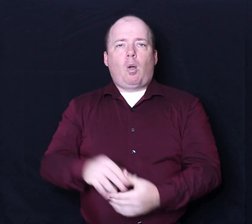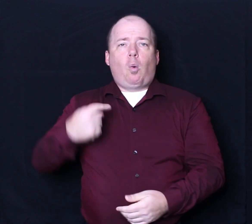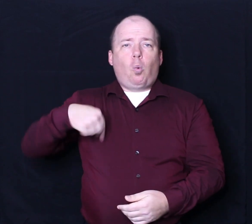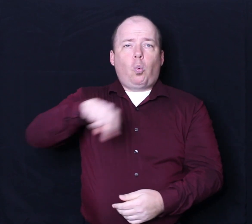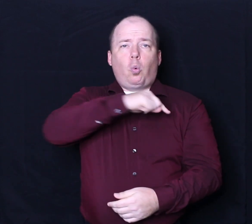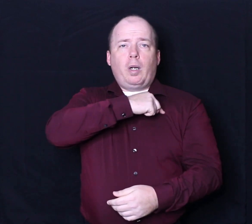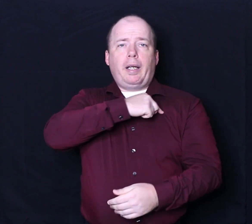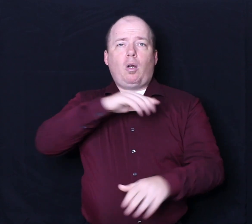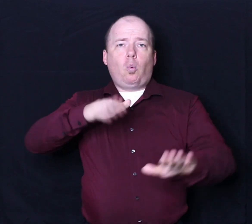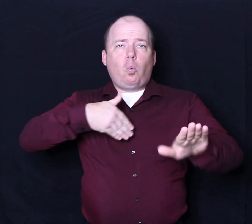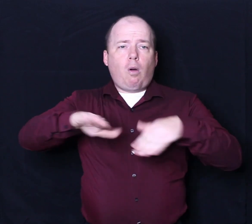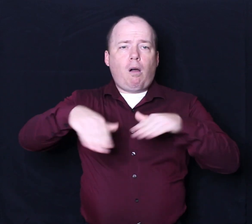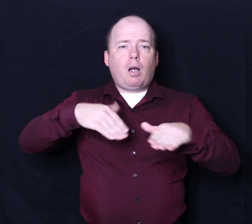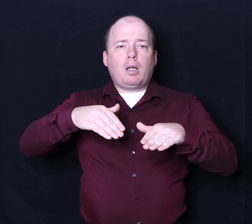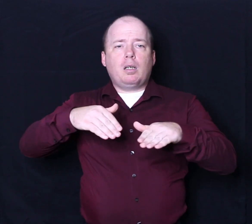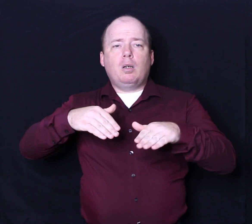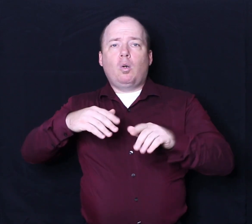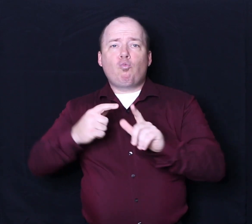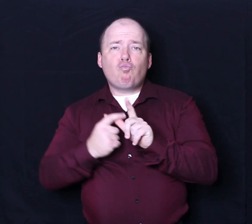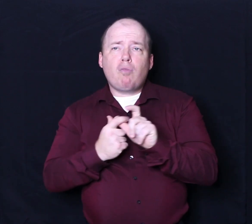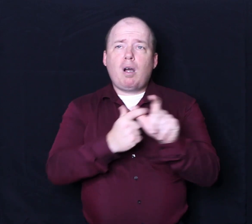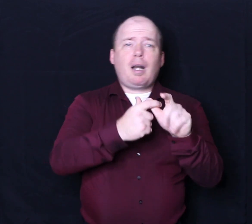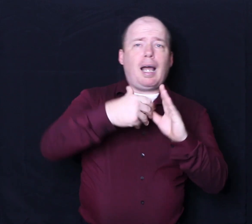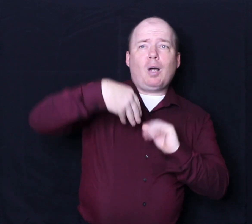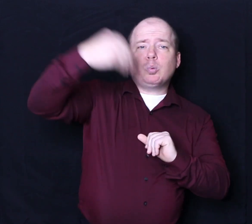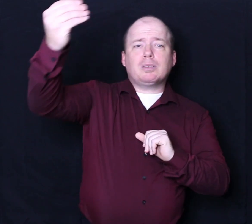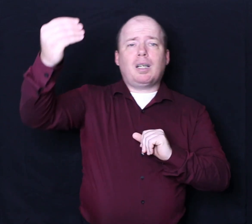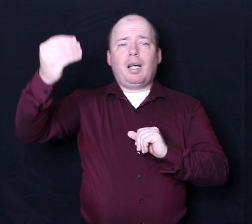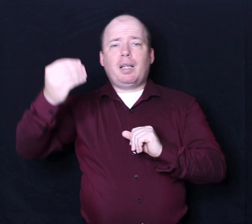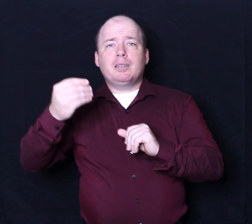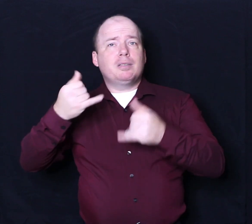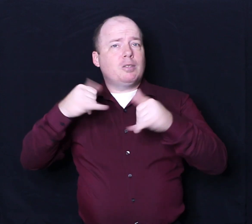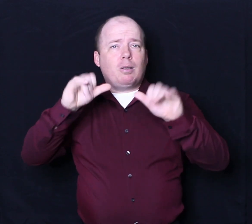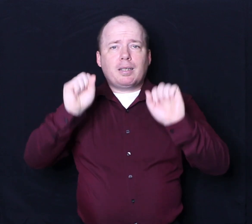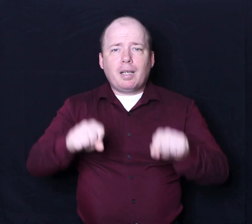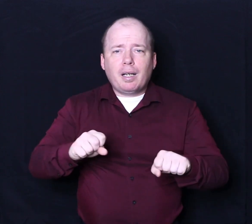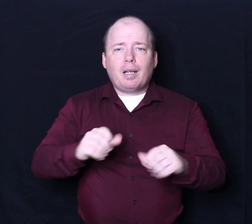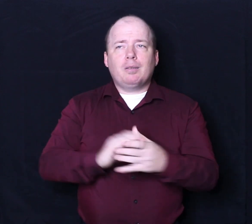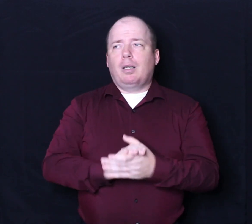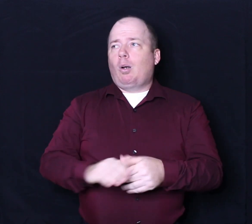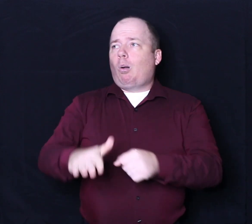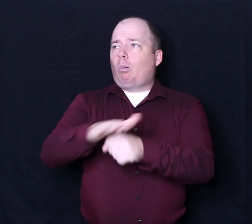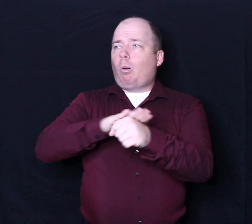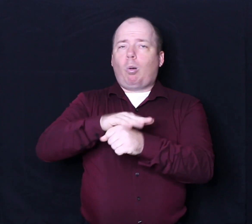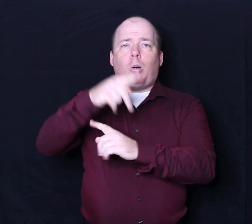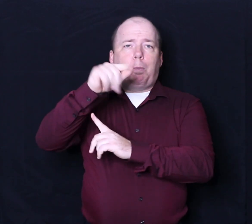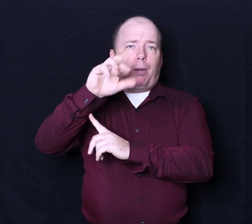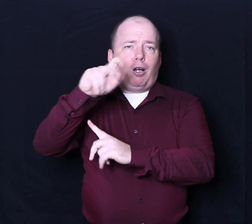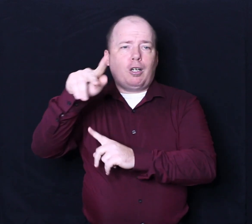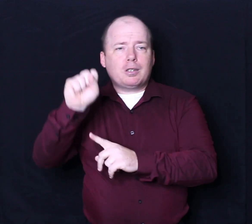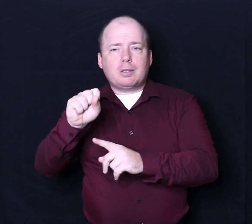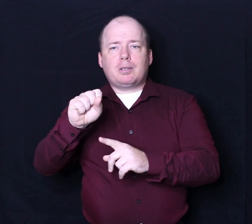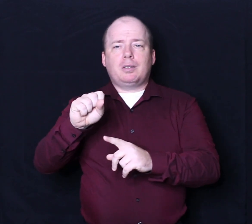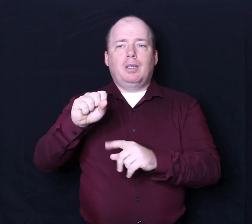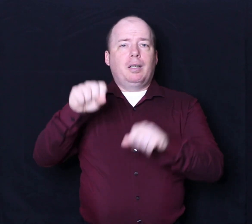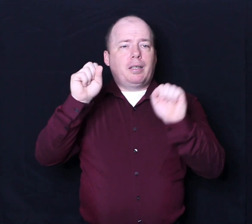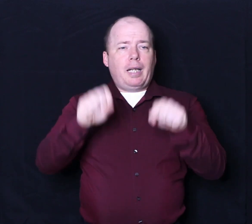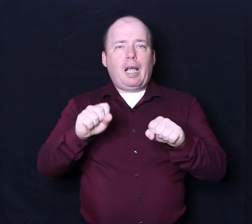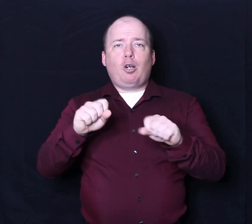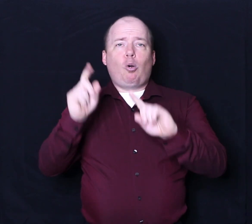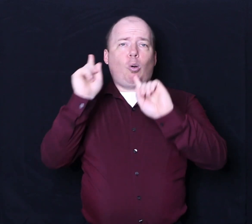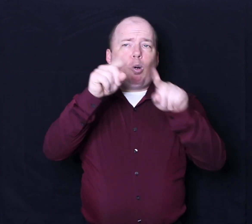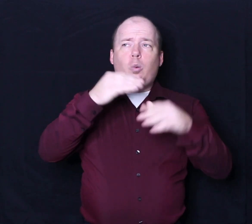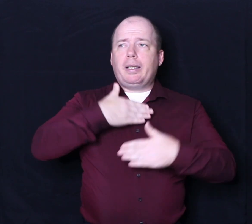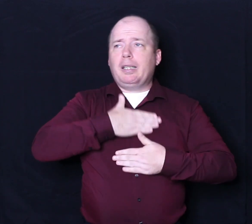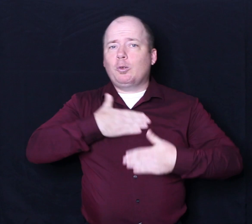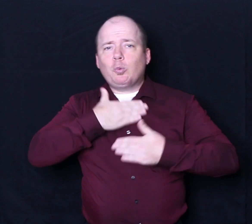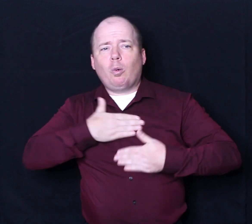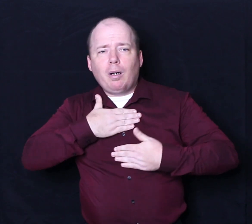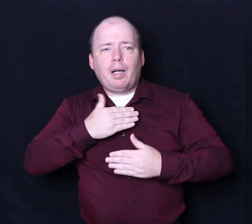We can still walk and run outdoors and enjoy local parks,